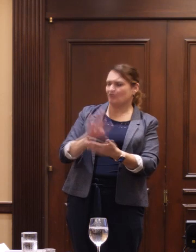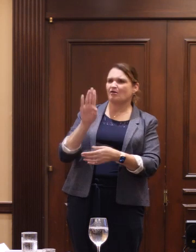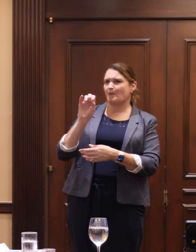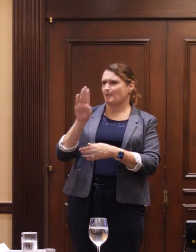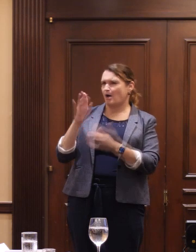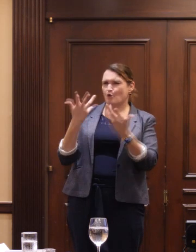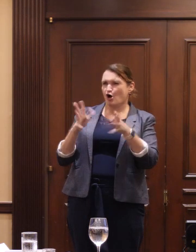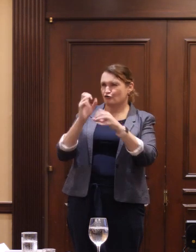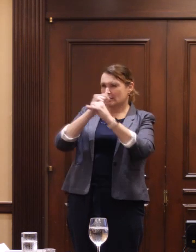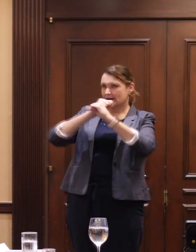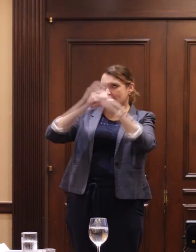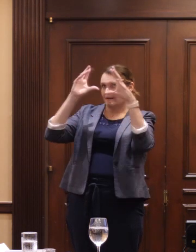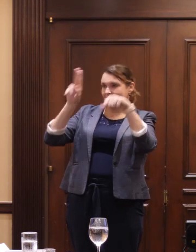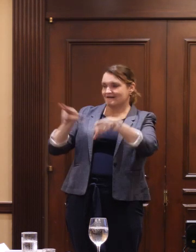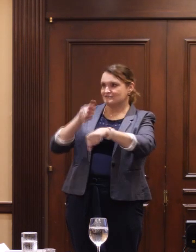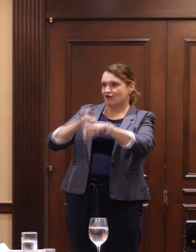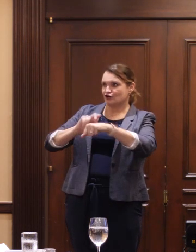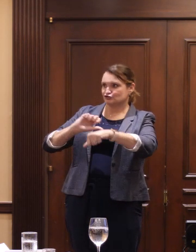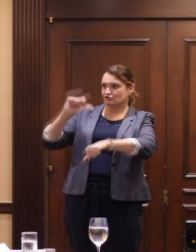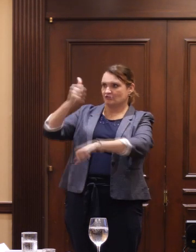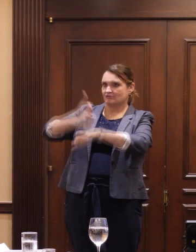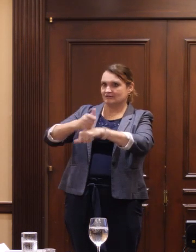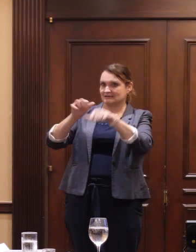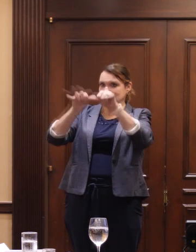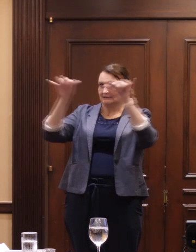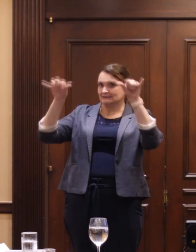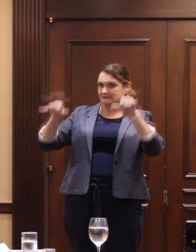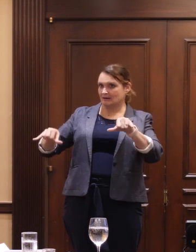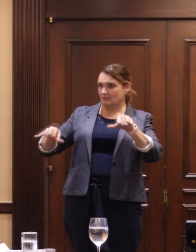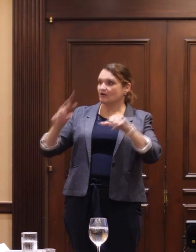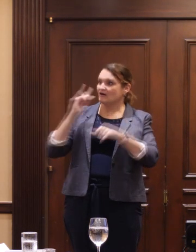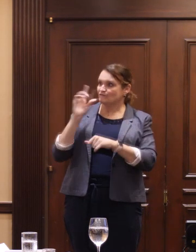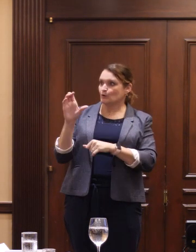a national framework that could guarantee civil rights for people with disabilities